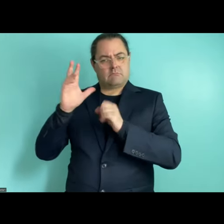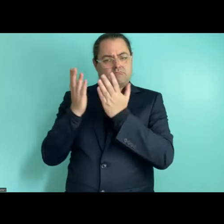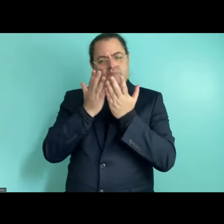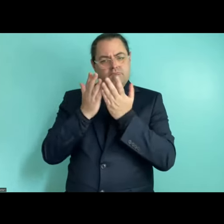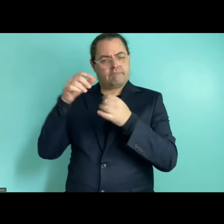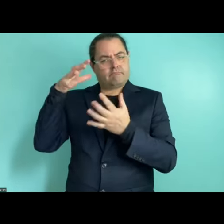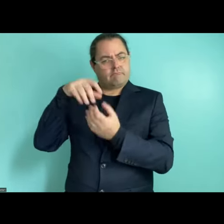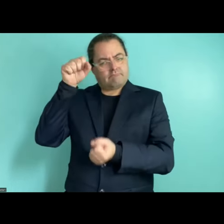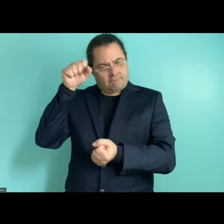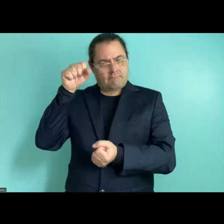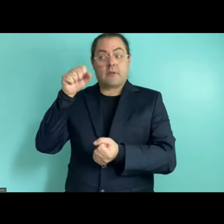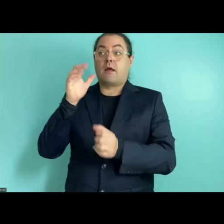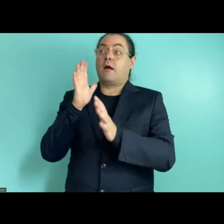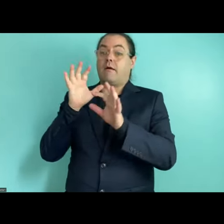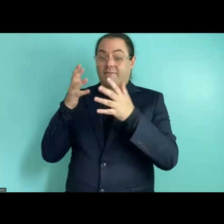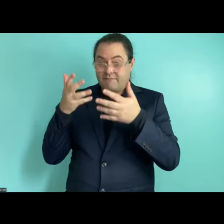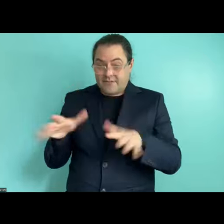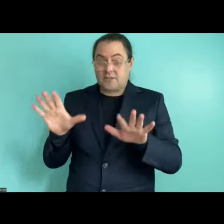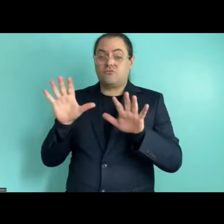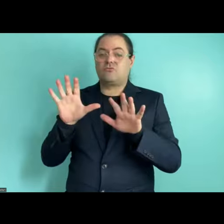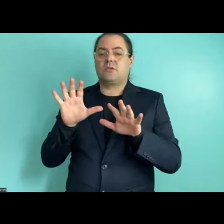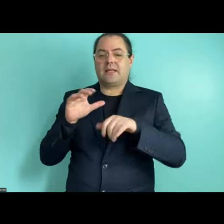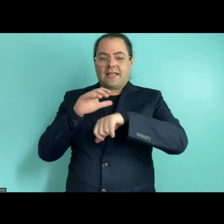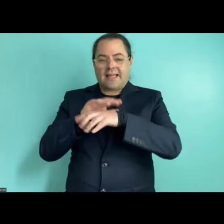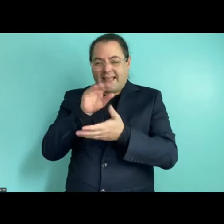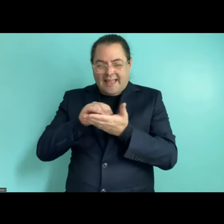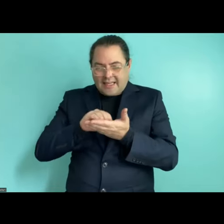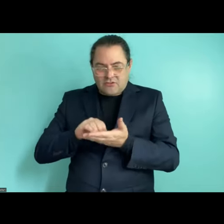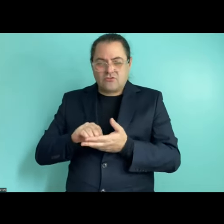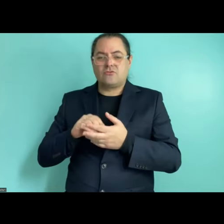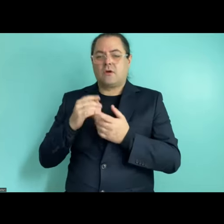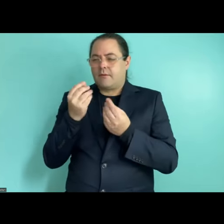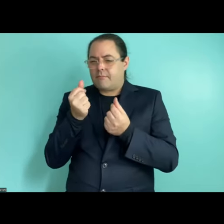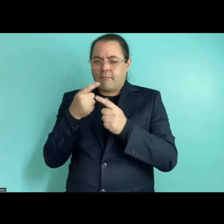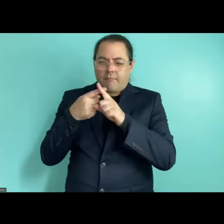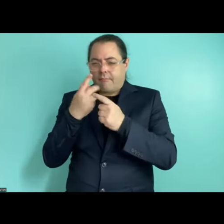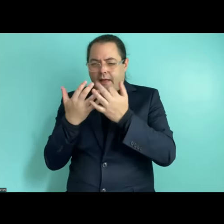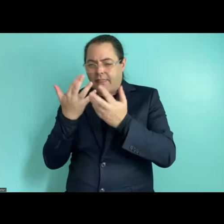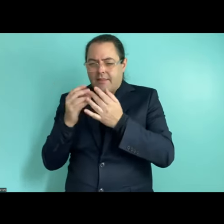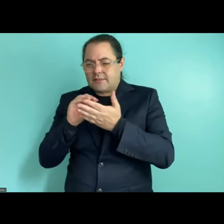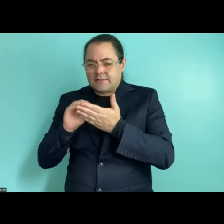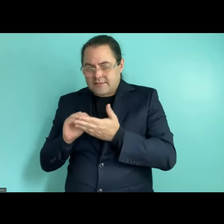So, we moved away from the narrative that it is a challenge to find or to even recruit